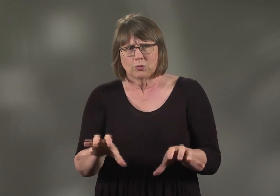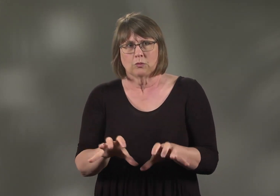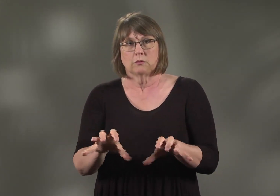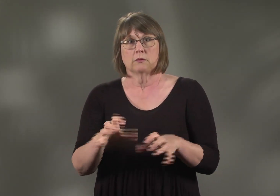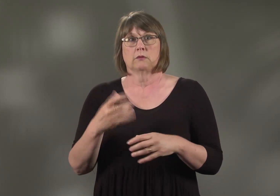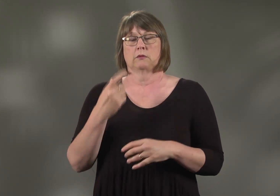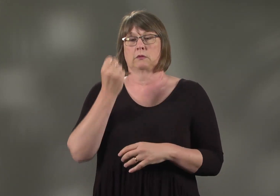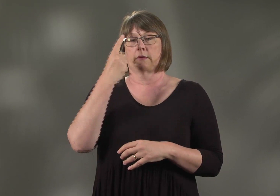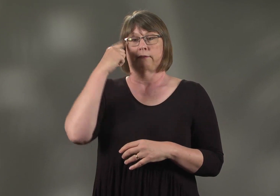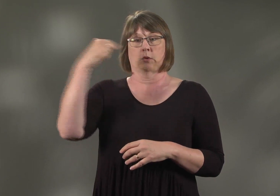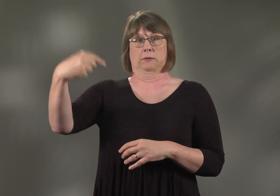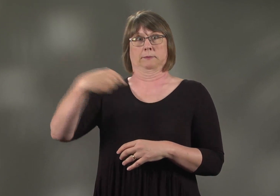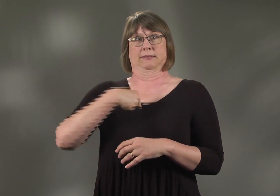or why they're doing what they do.